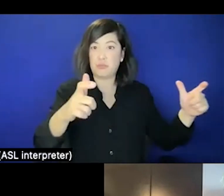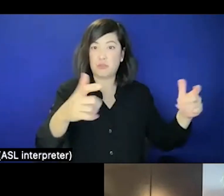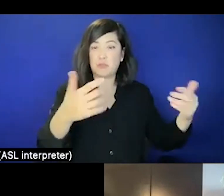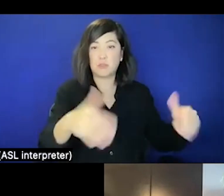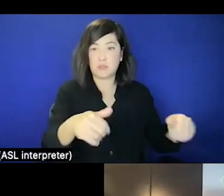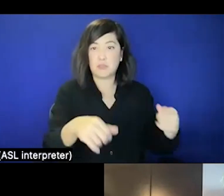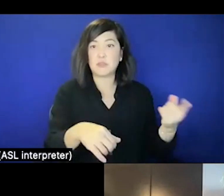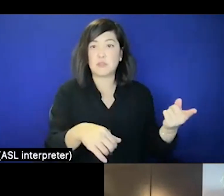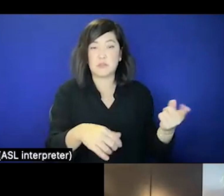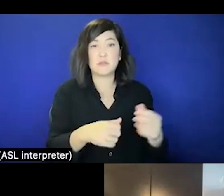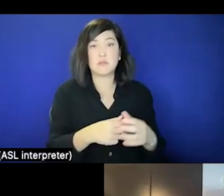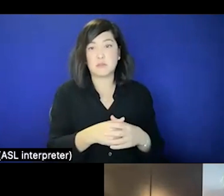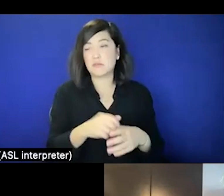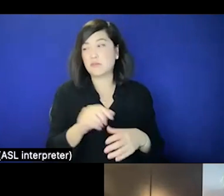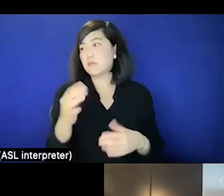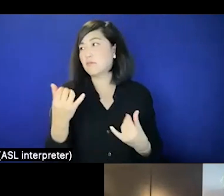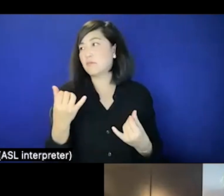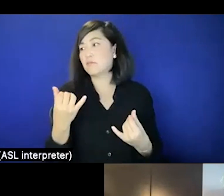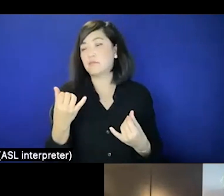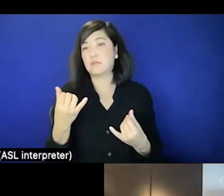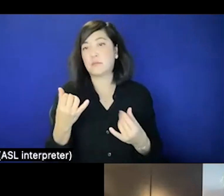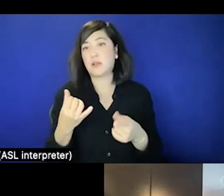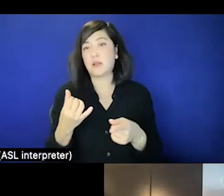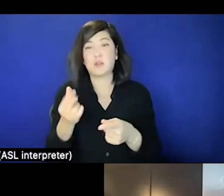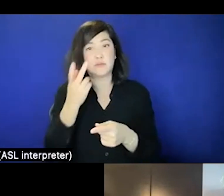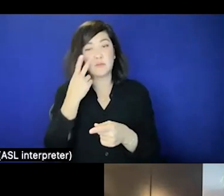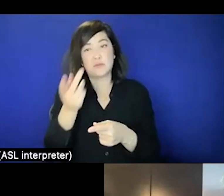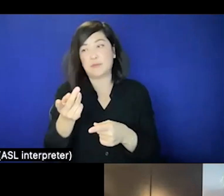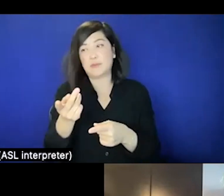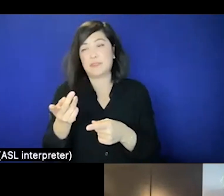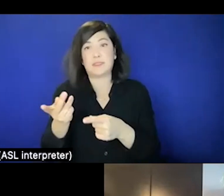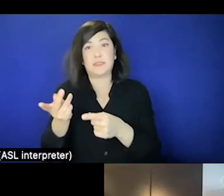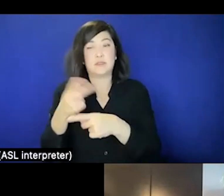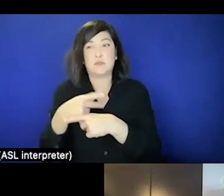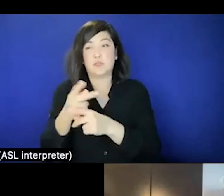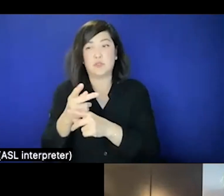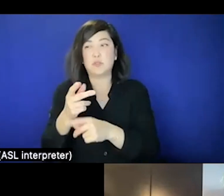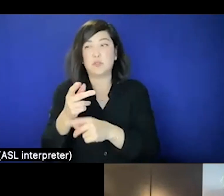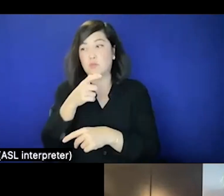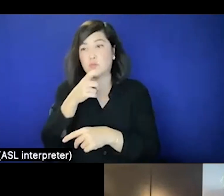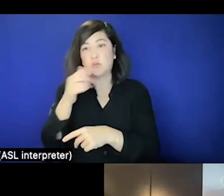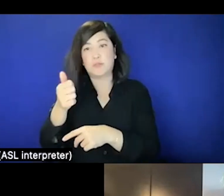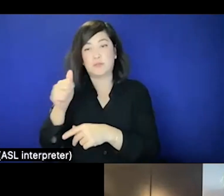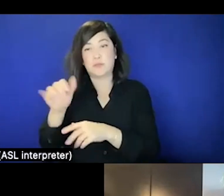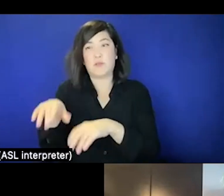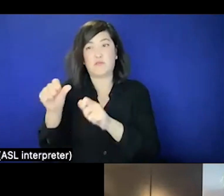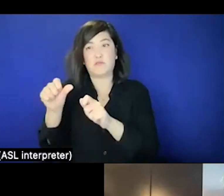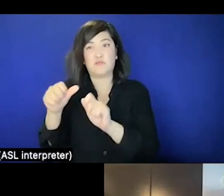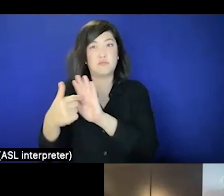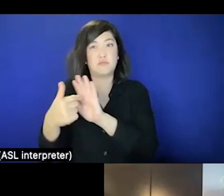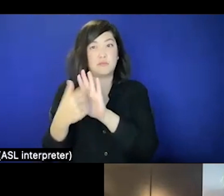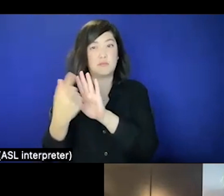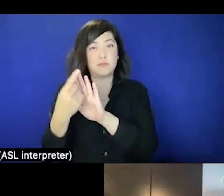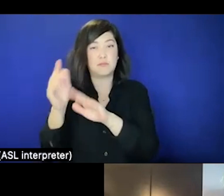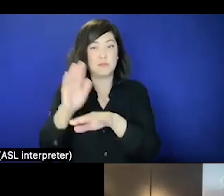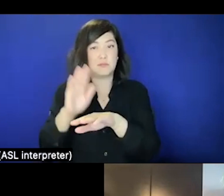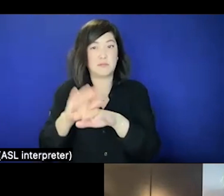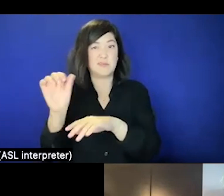executive producer on an Amazon series that seems to be doing pretty well. At the same time within